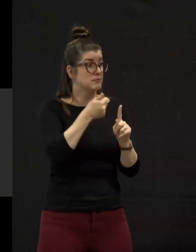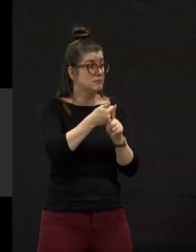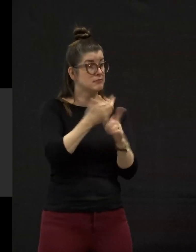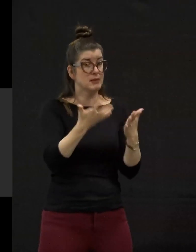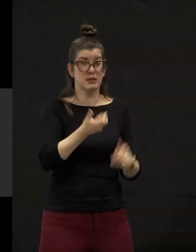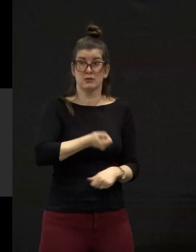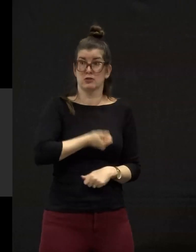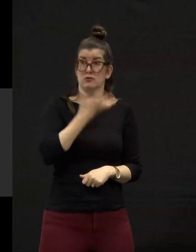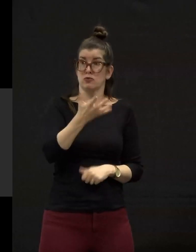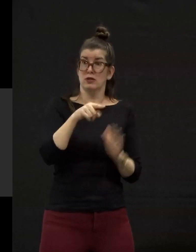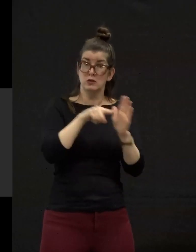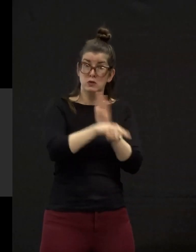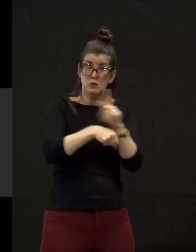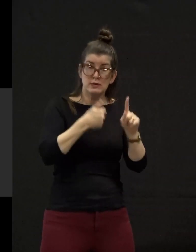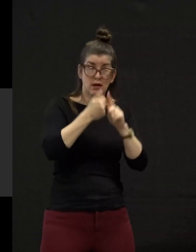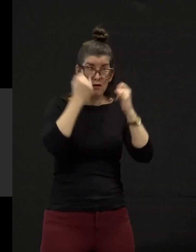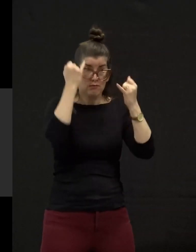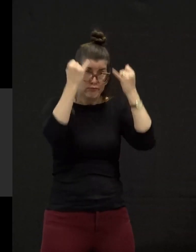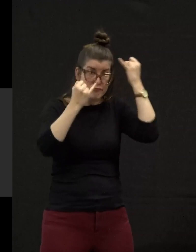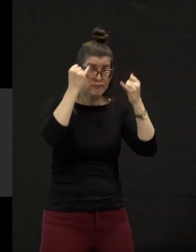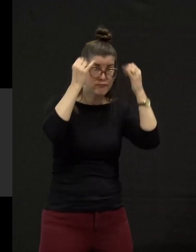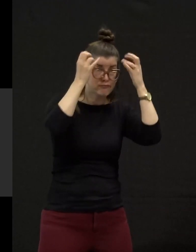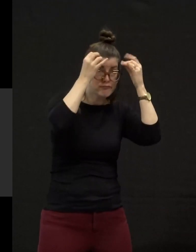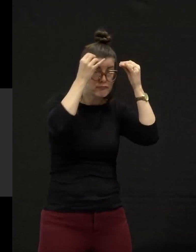suicidal ideation while they're with their physician,